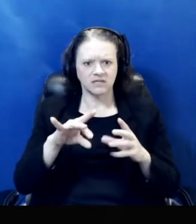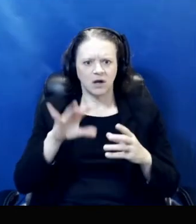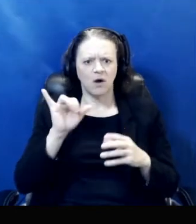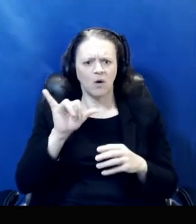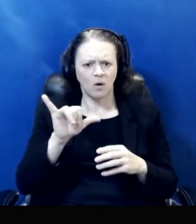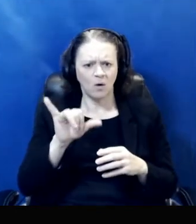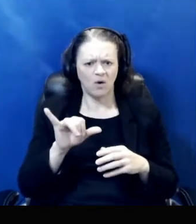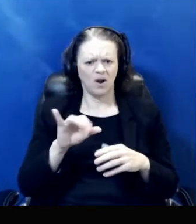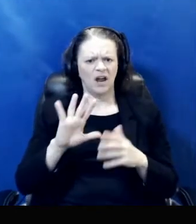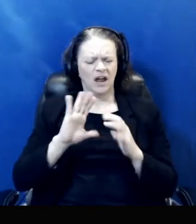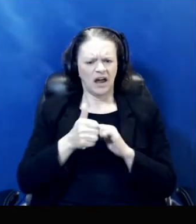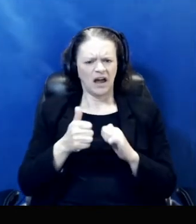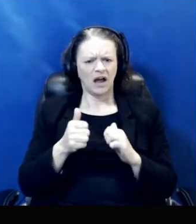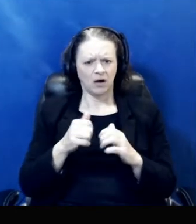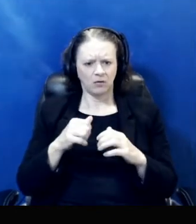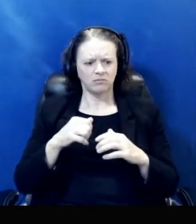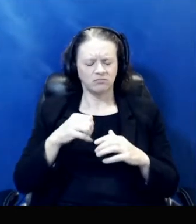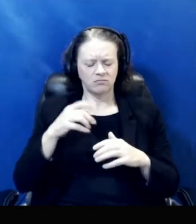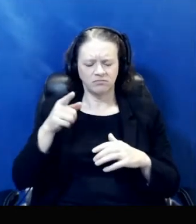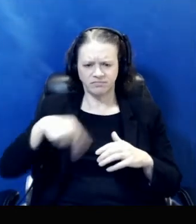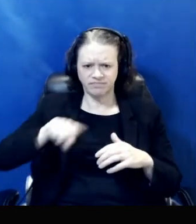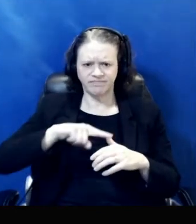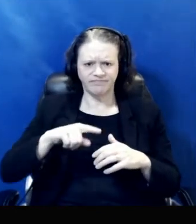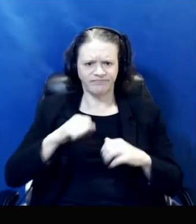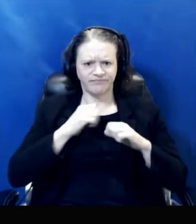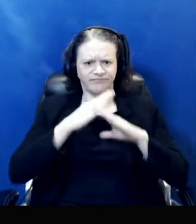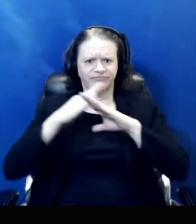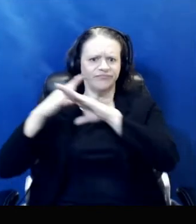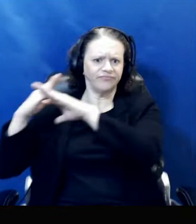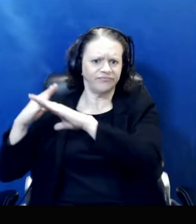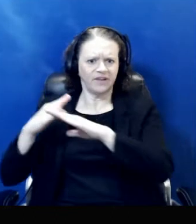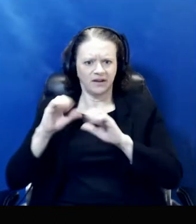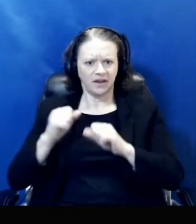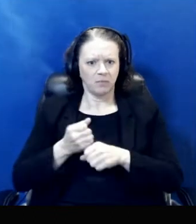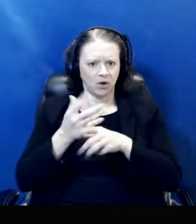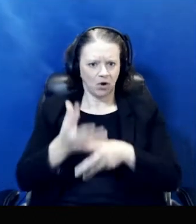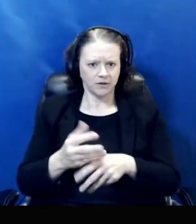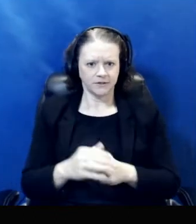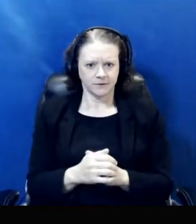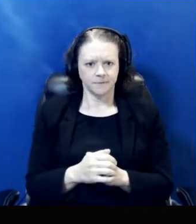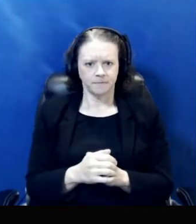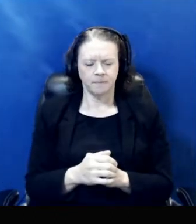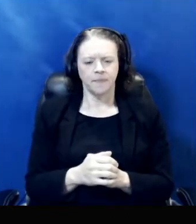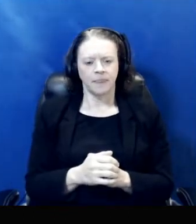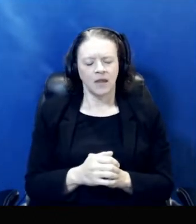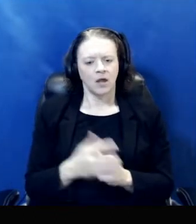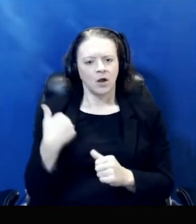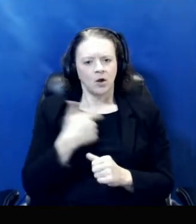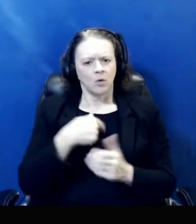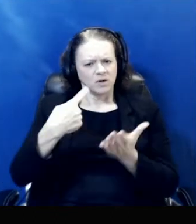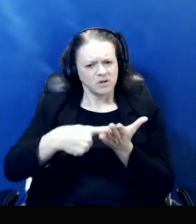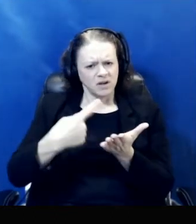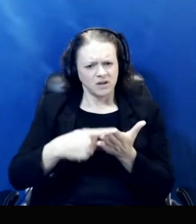cause barriers for players. So discussing at a high level what areas of the game players may be getting blocked,